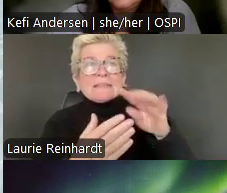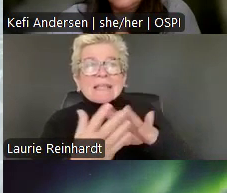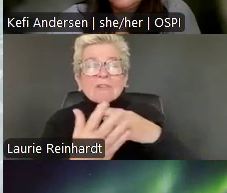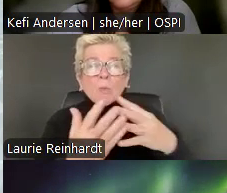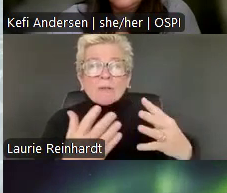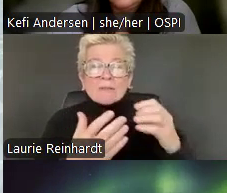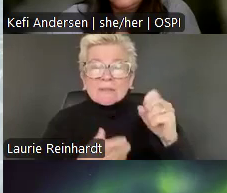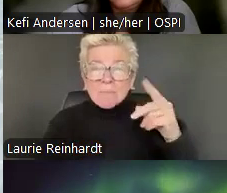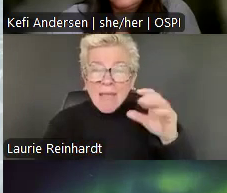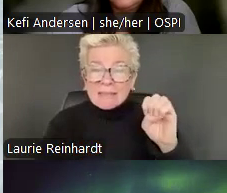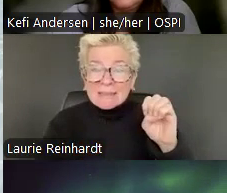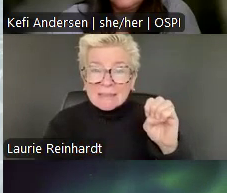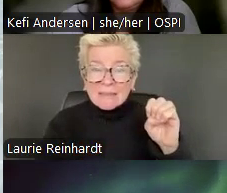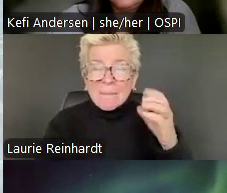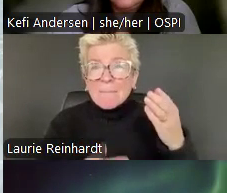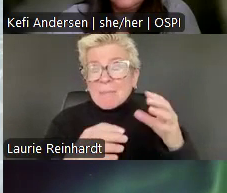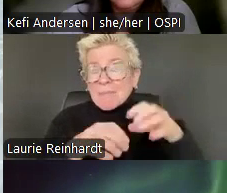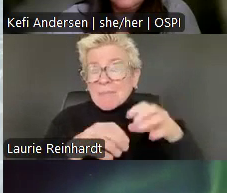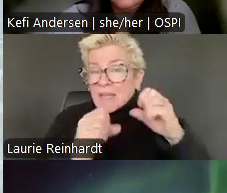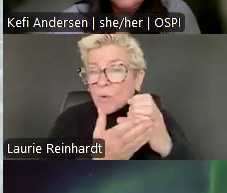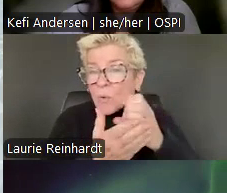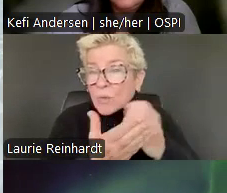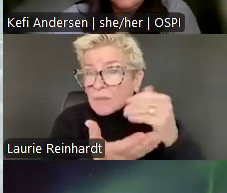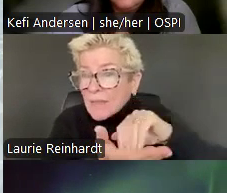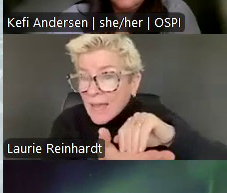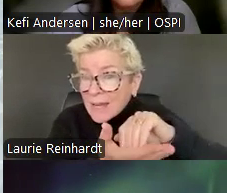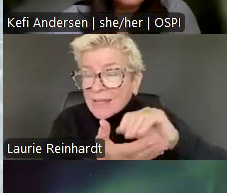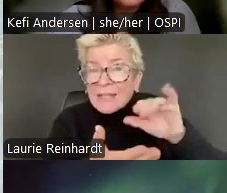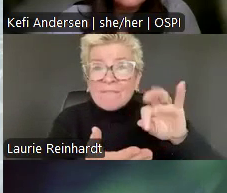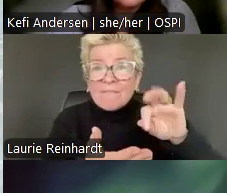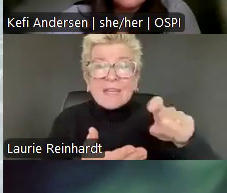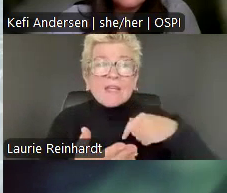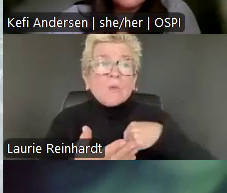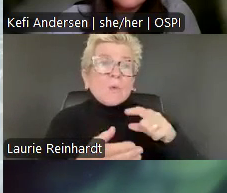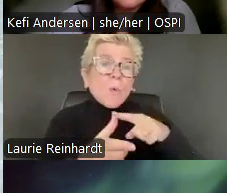to take a class again maybe if they need to or have Early Access to CTE one of the